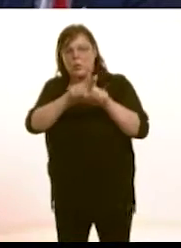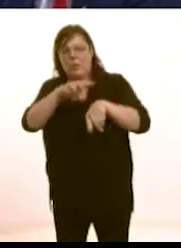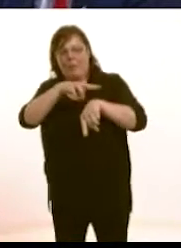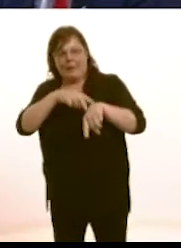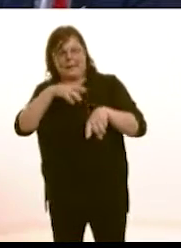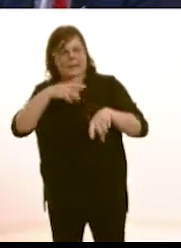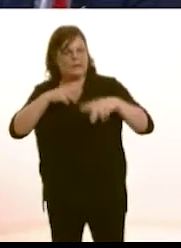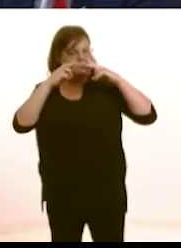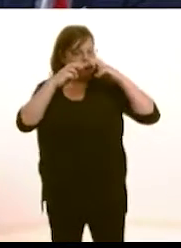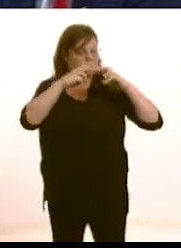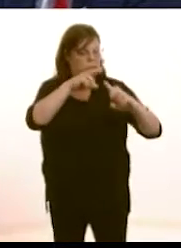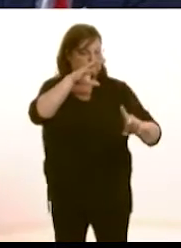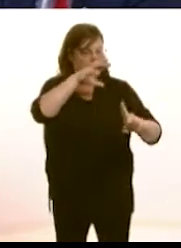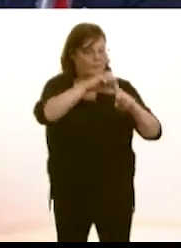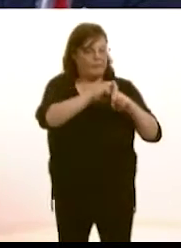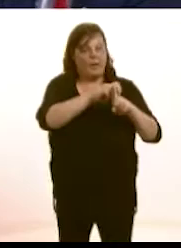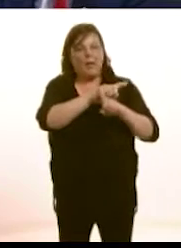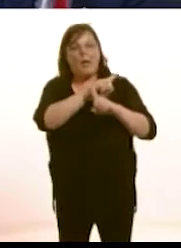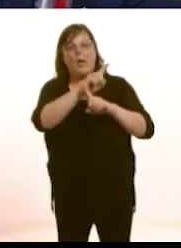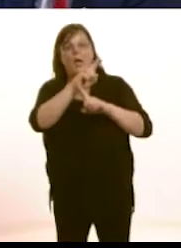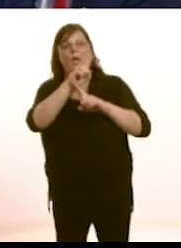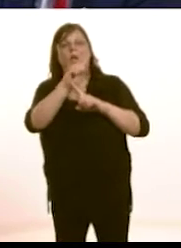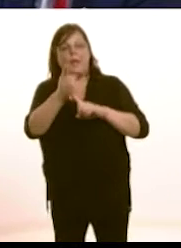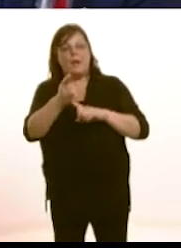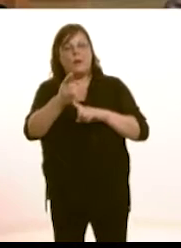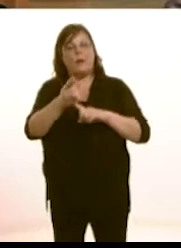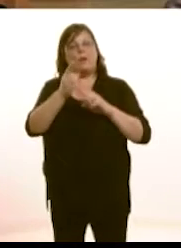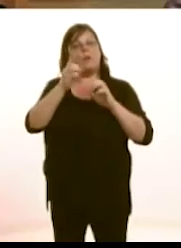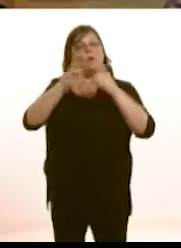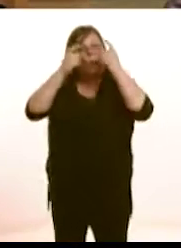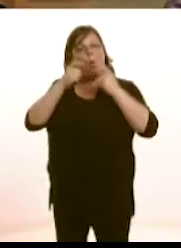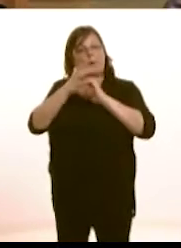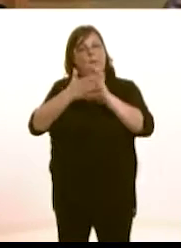given examples of where that is happeningóand then, of course, ultimately, successful prosecutions. Mohammad Asghar: 7.